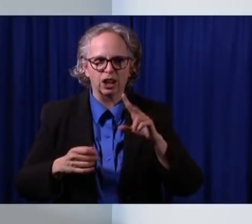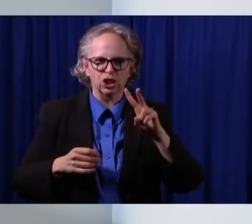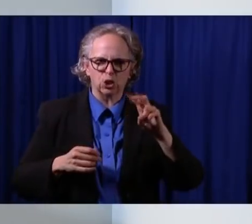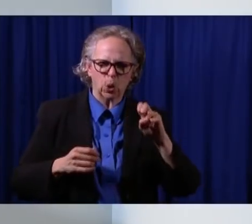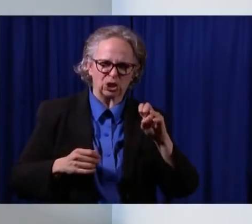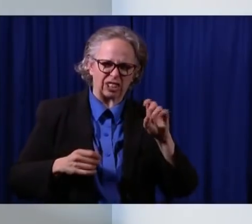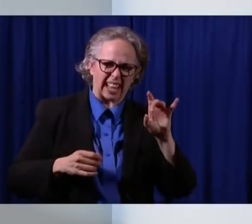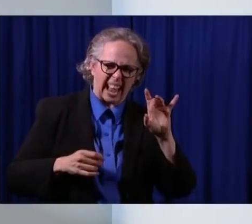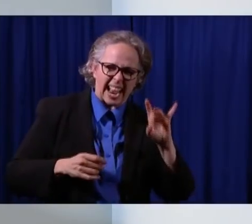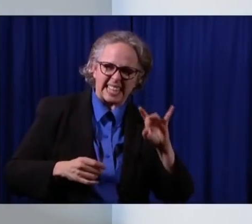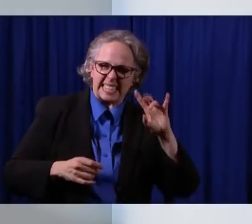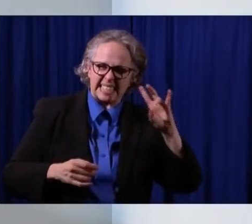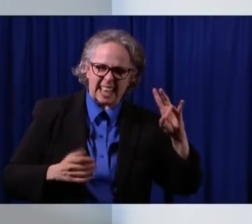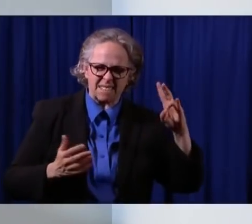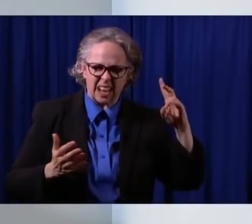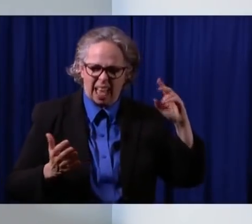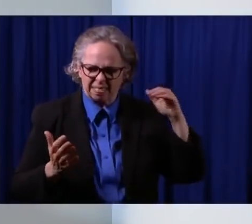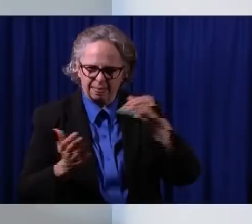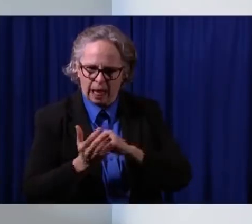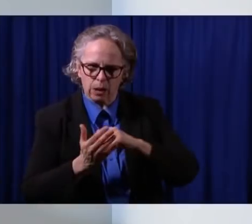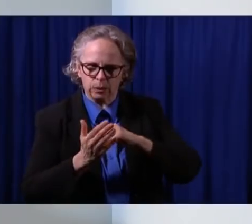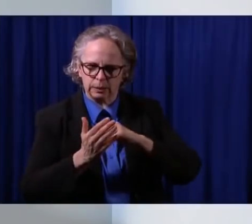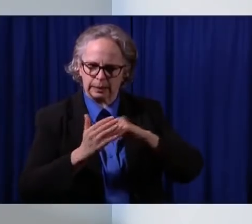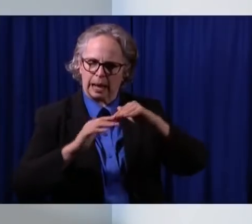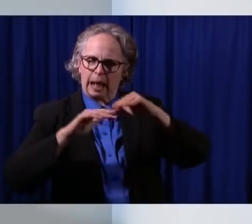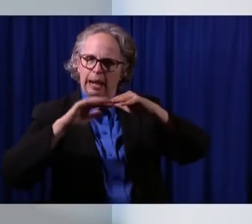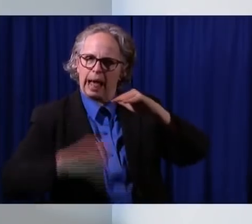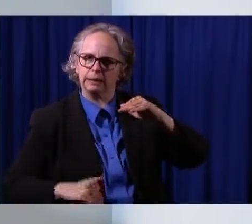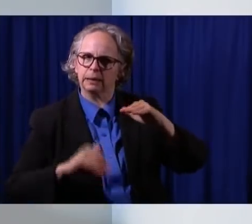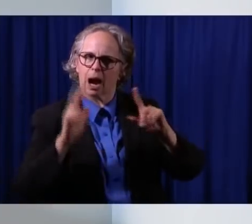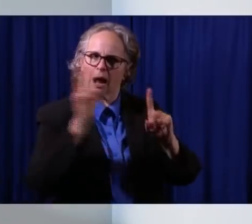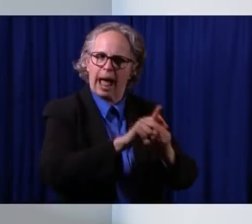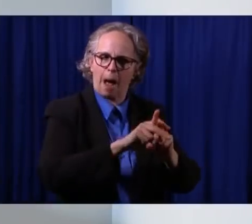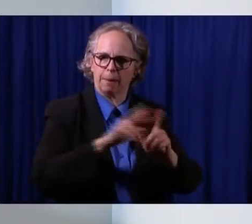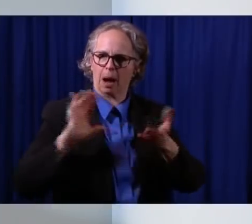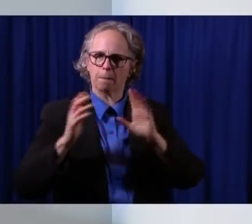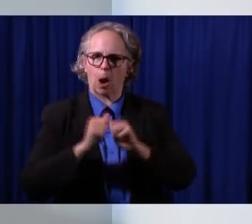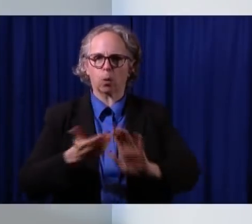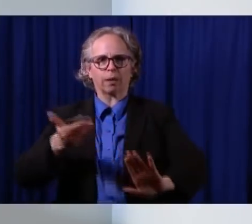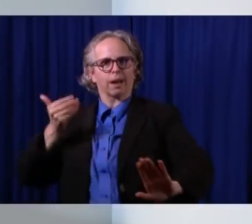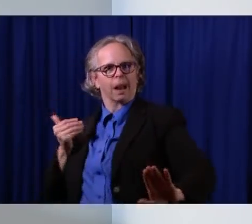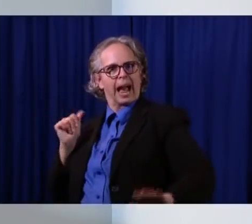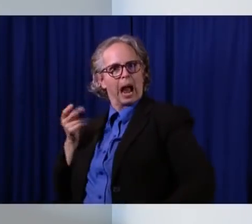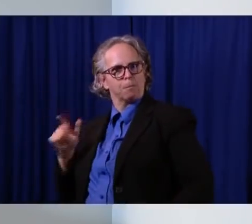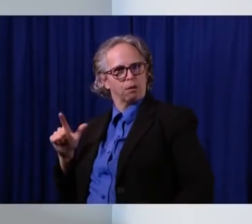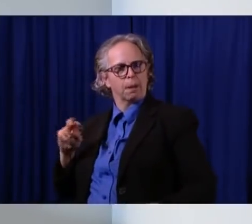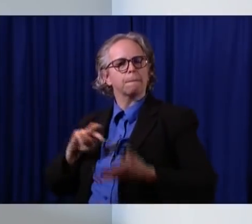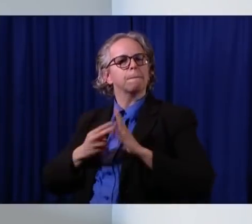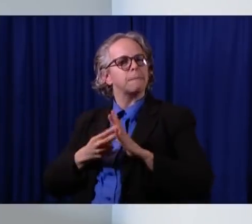UNEMPLOYMENT BENEFITS HAVE DECLINED. THERE ARE 287,000 FEWER CLAIMS